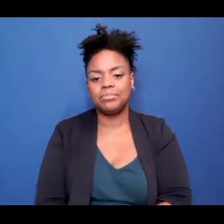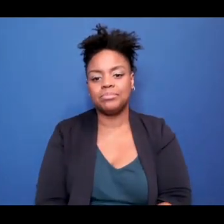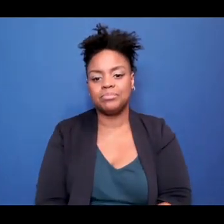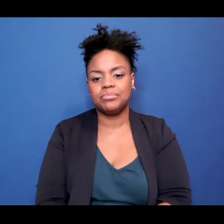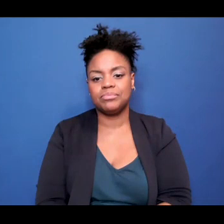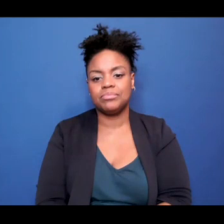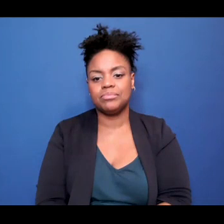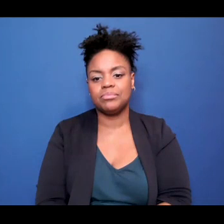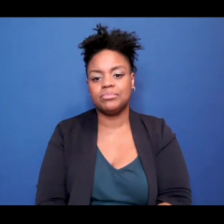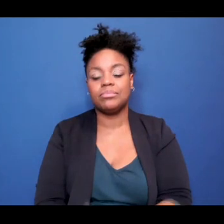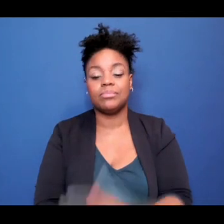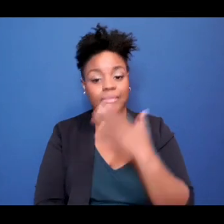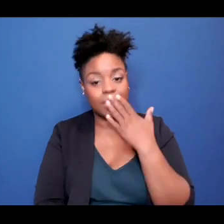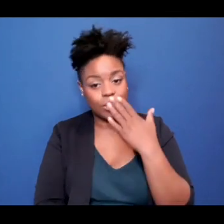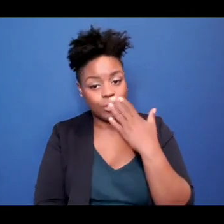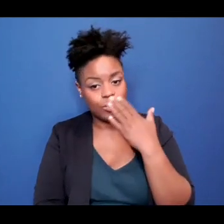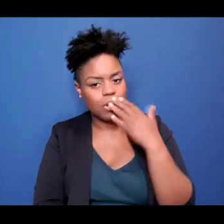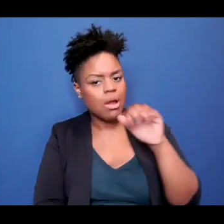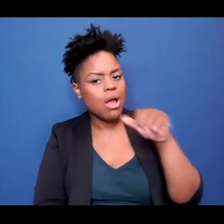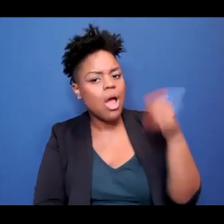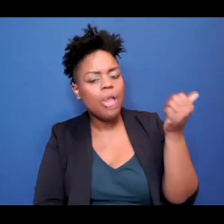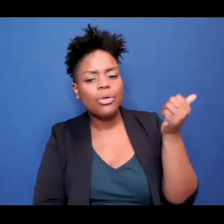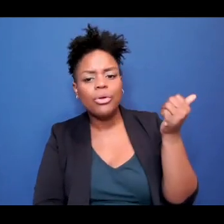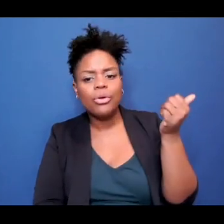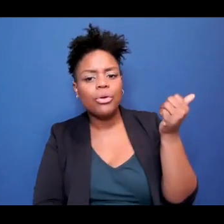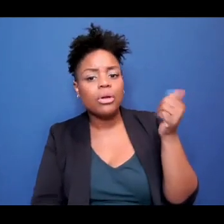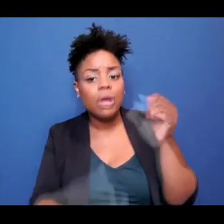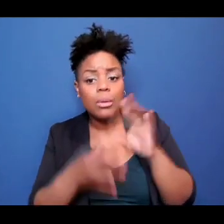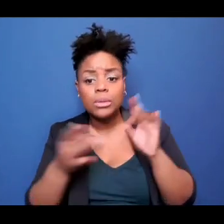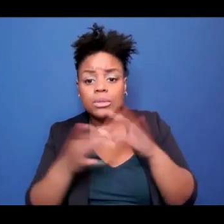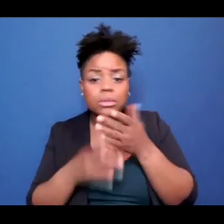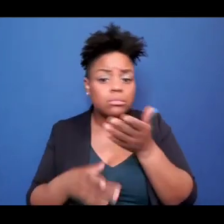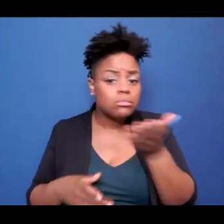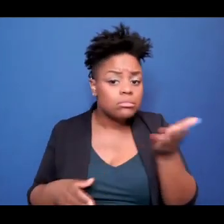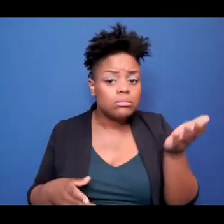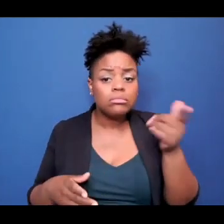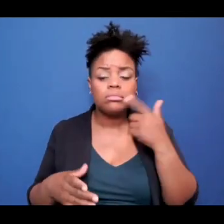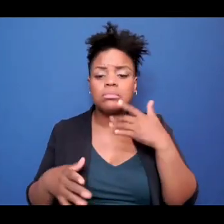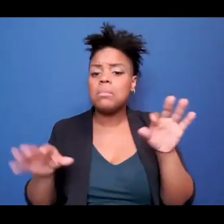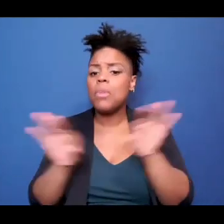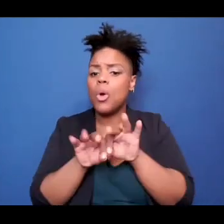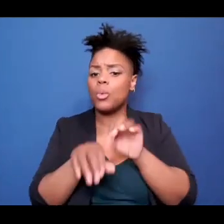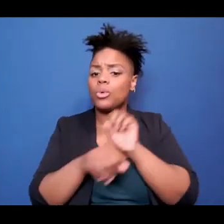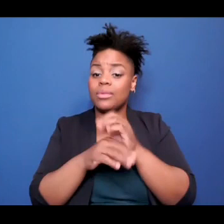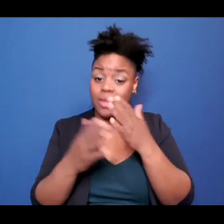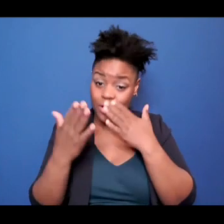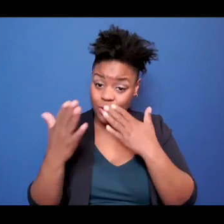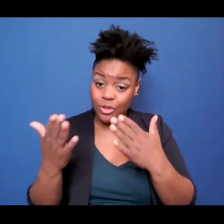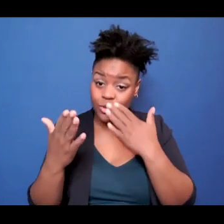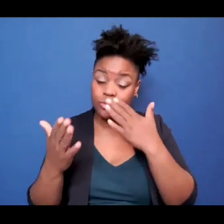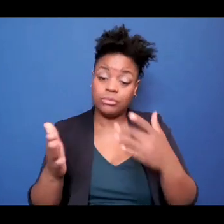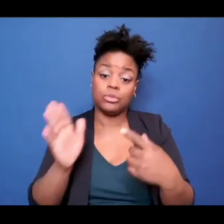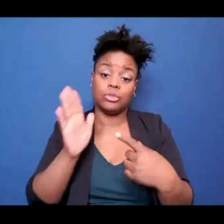THANK YOU. ANOTHER INDIVIDUAL HAS WRITTEN IN, EXTREMELY IMPORTANT WORK. WELL PRESENTED.